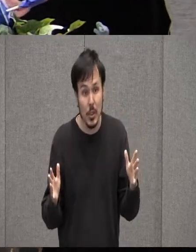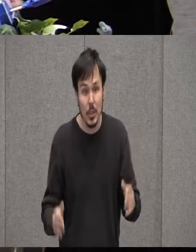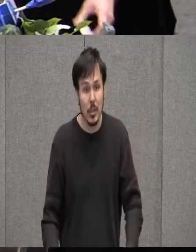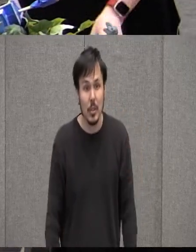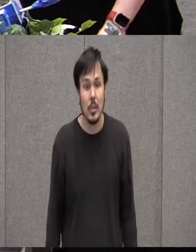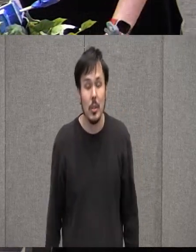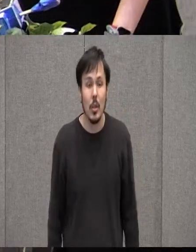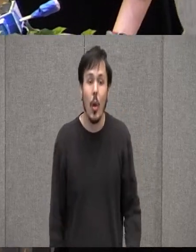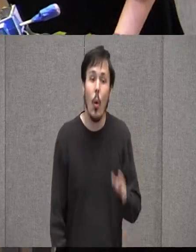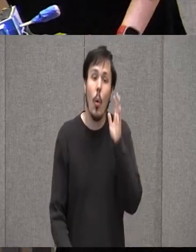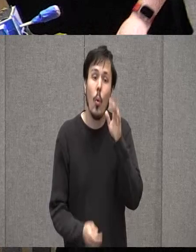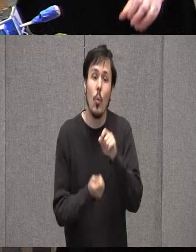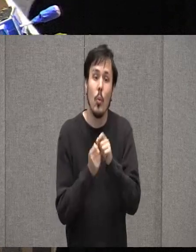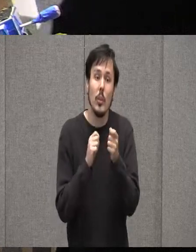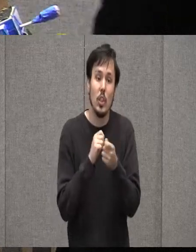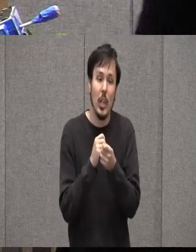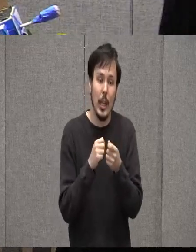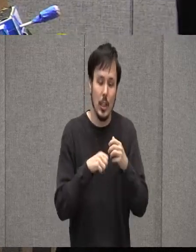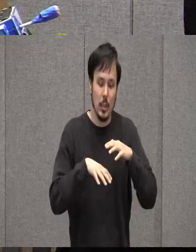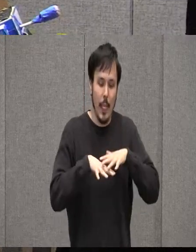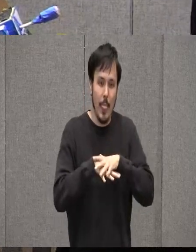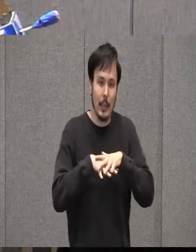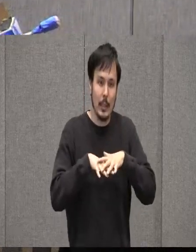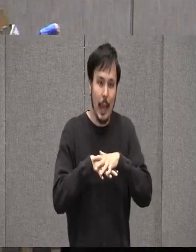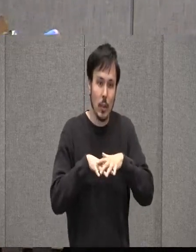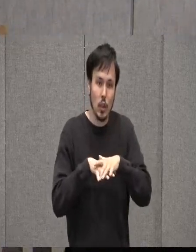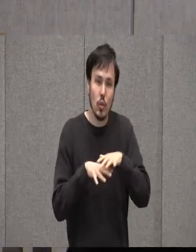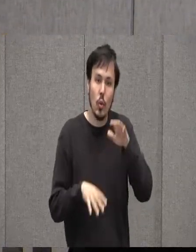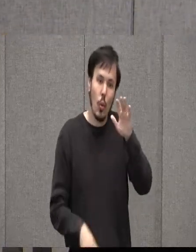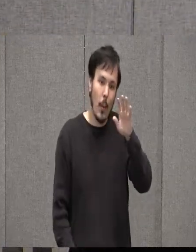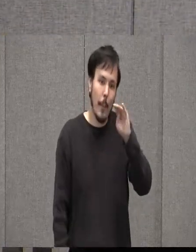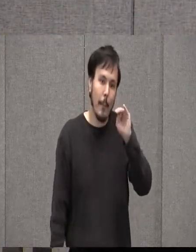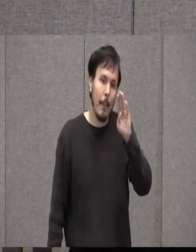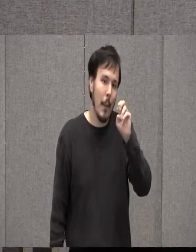or it changes the texture of your bubbles and they don't work as well.